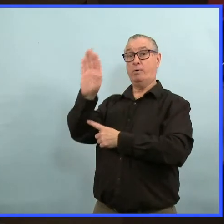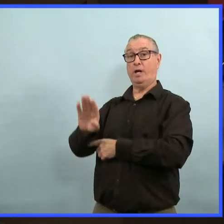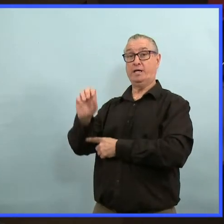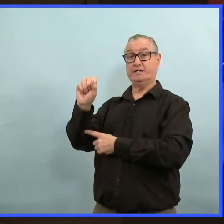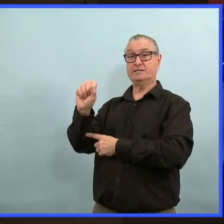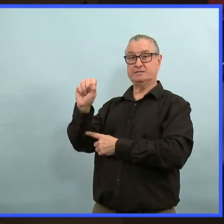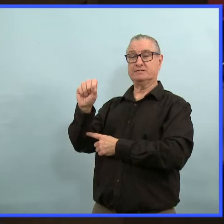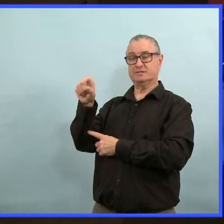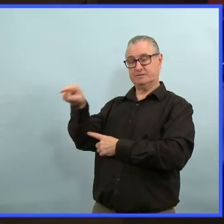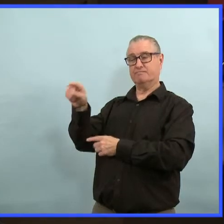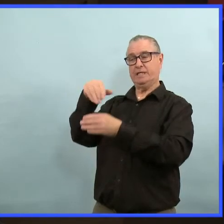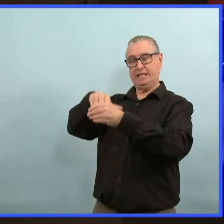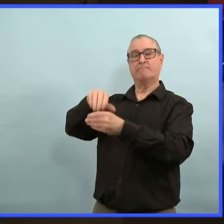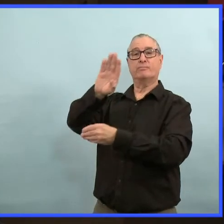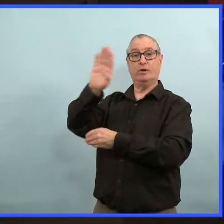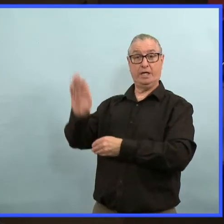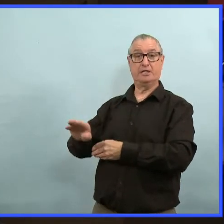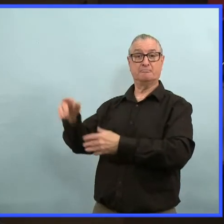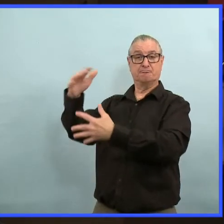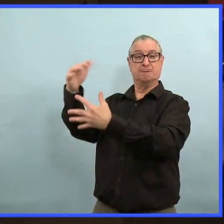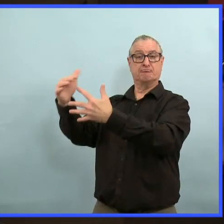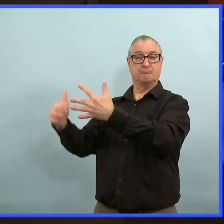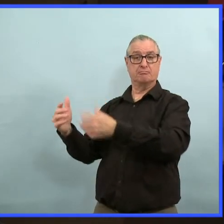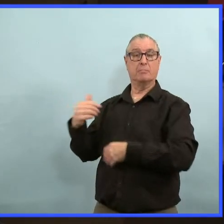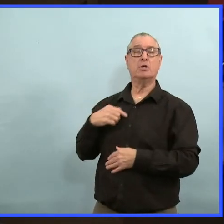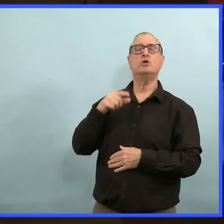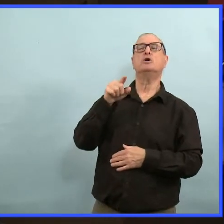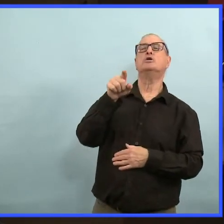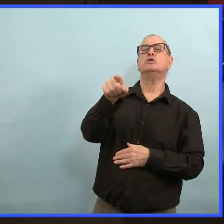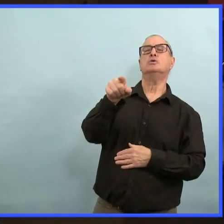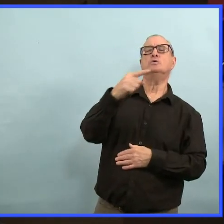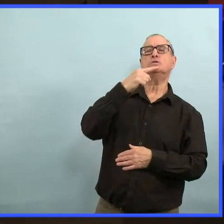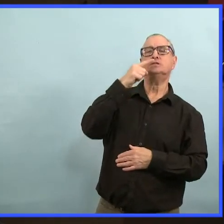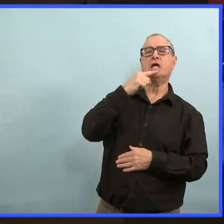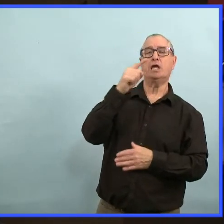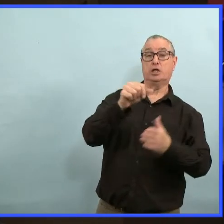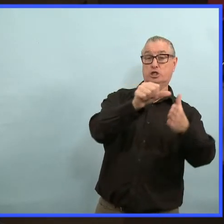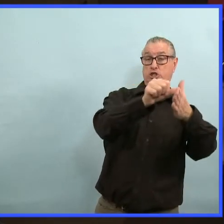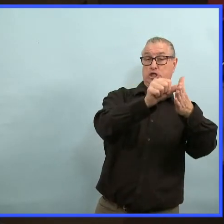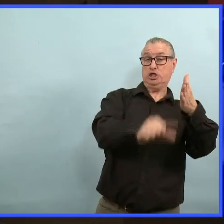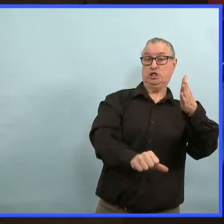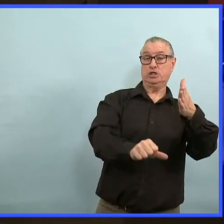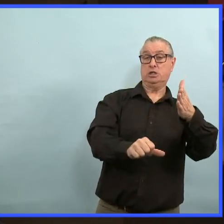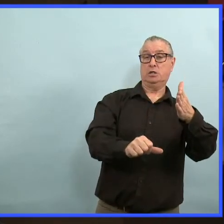was any kind of uh surgery that is being prioritized above all the others for this